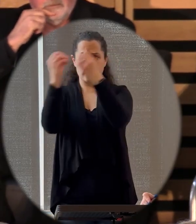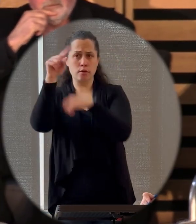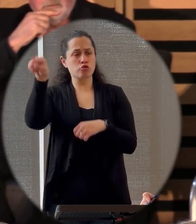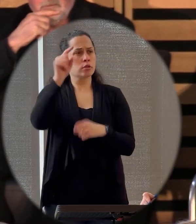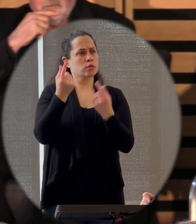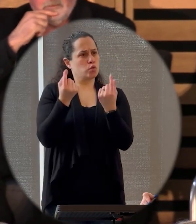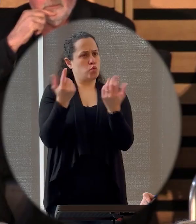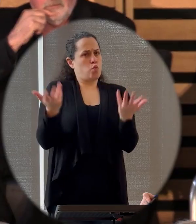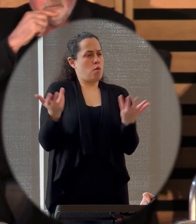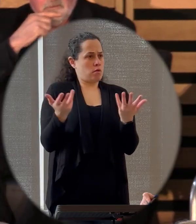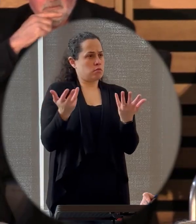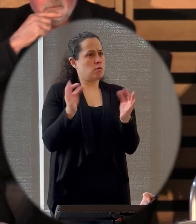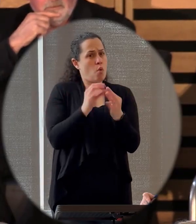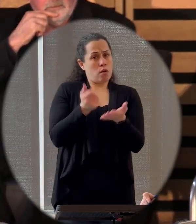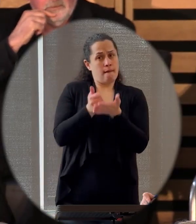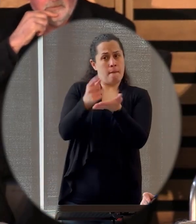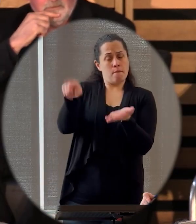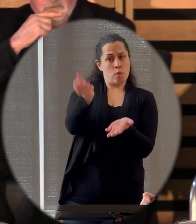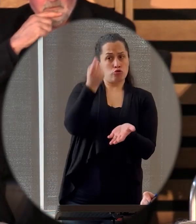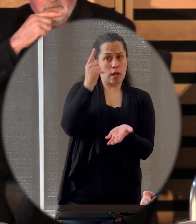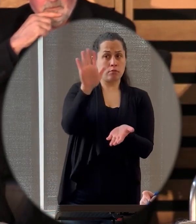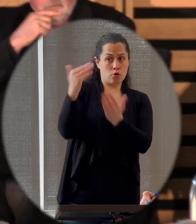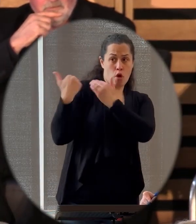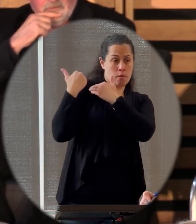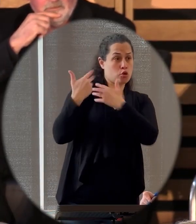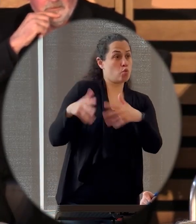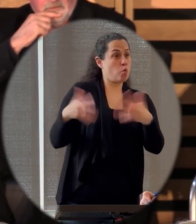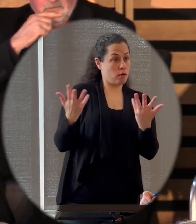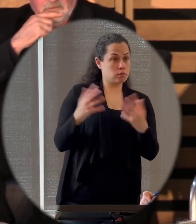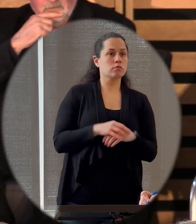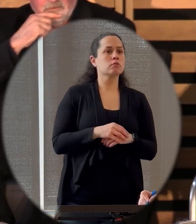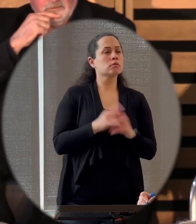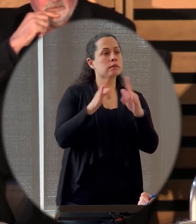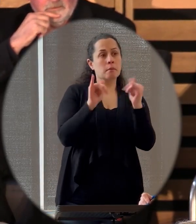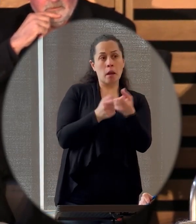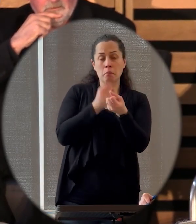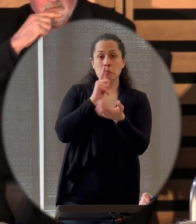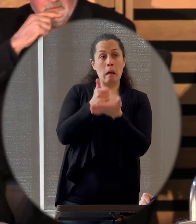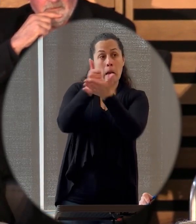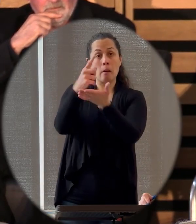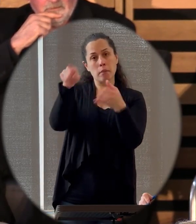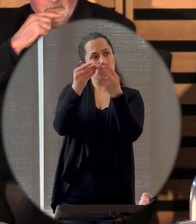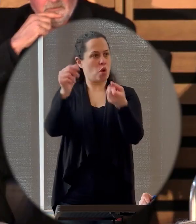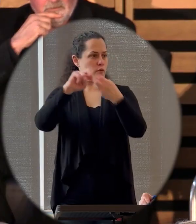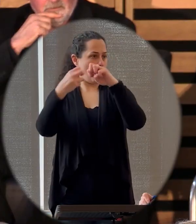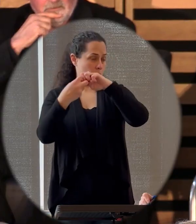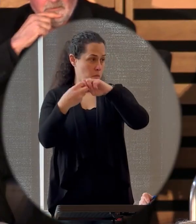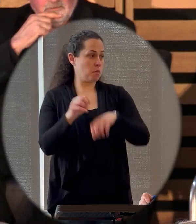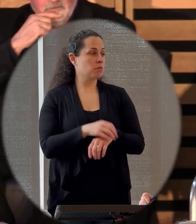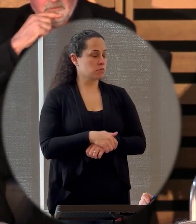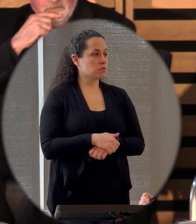to help them understand what their obligations are, to help them solve problems, and largely